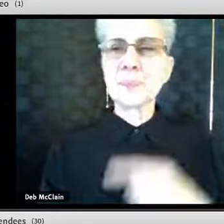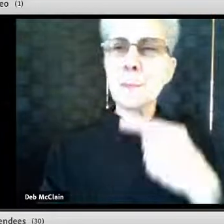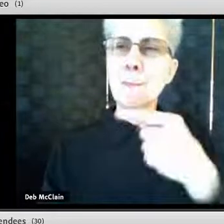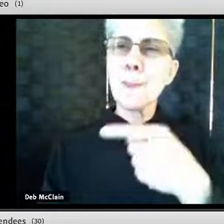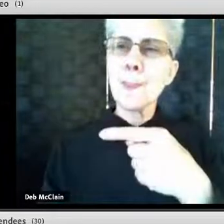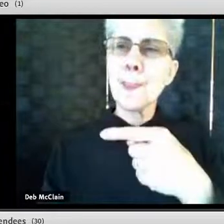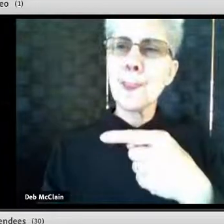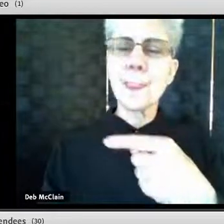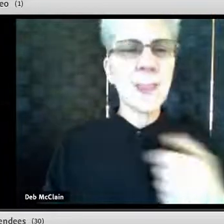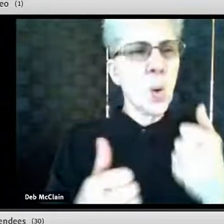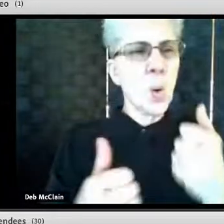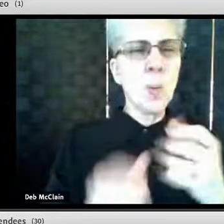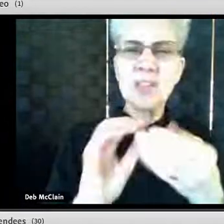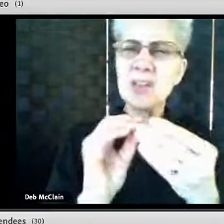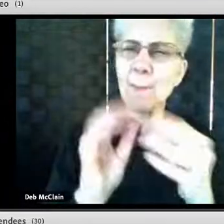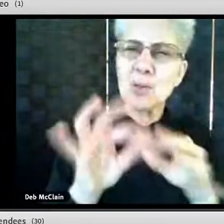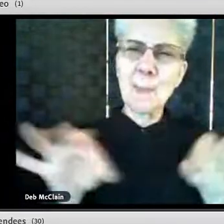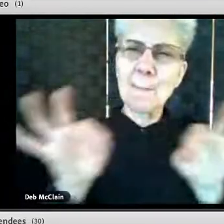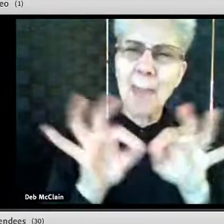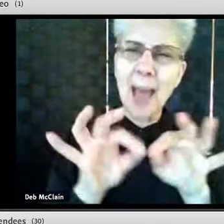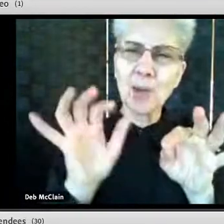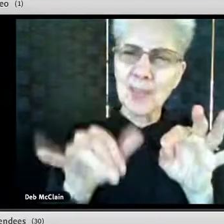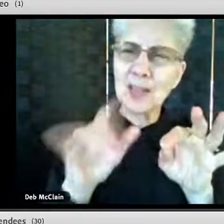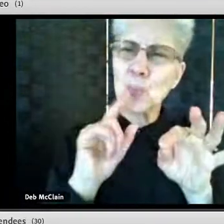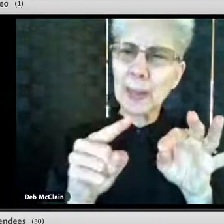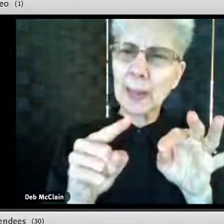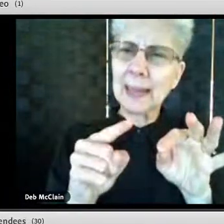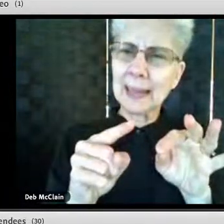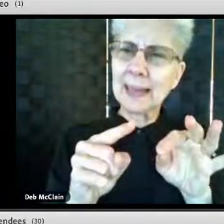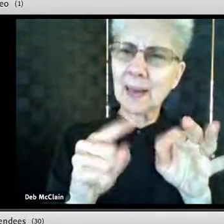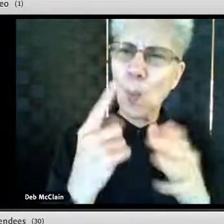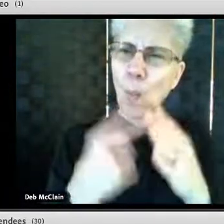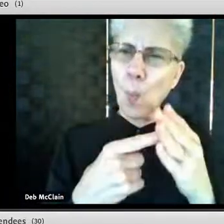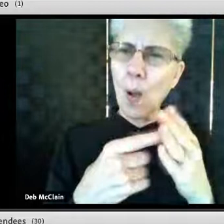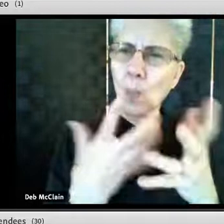So which numbers matter? That's really, at the end of the day, right,